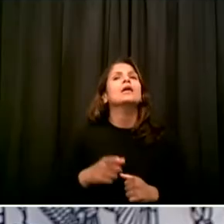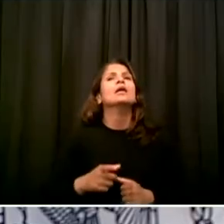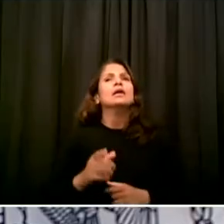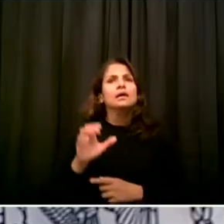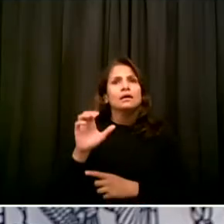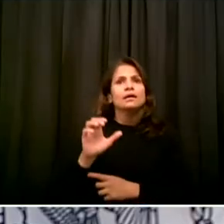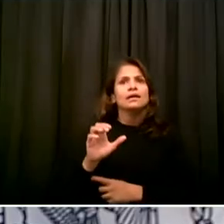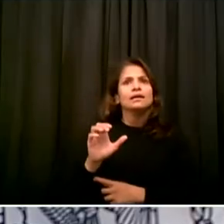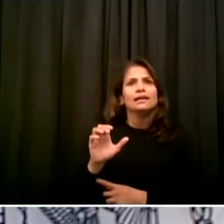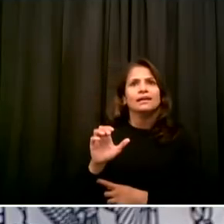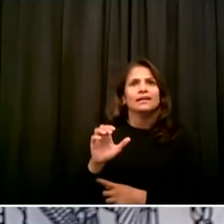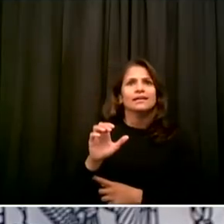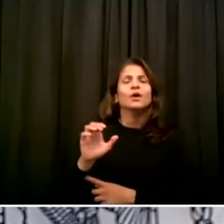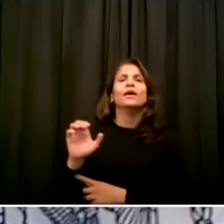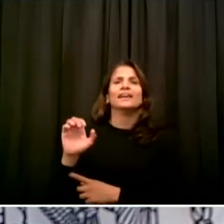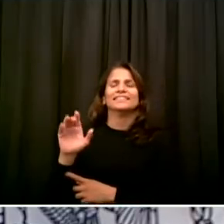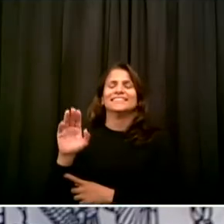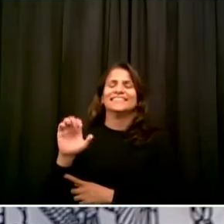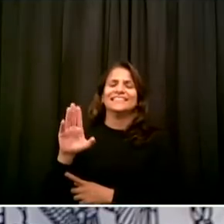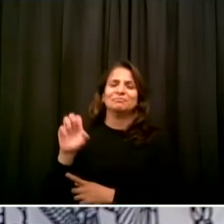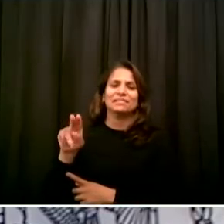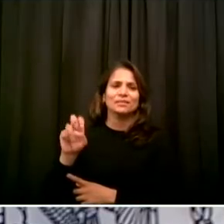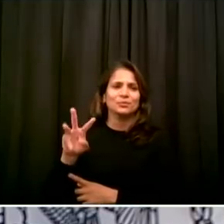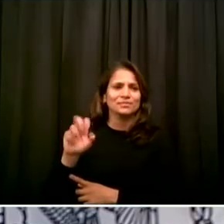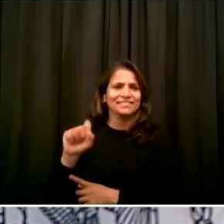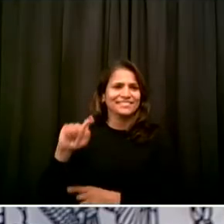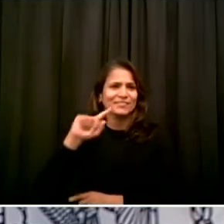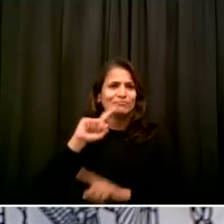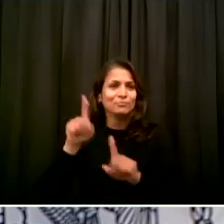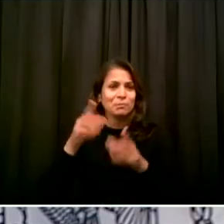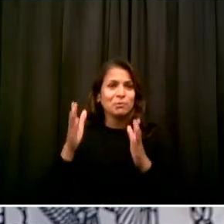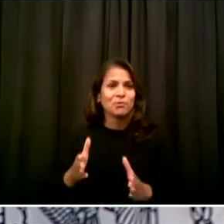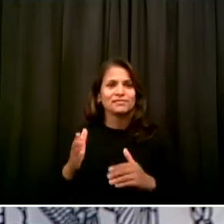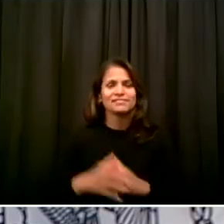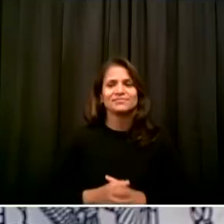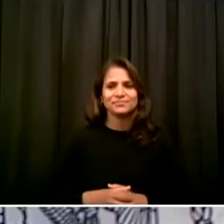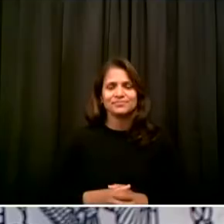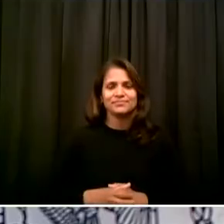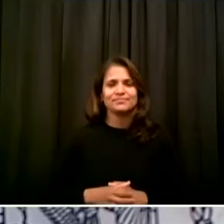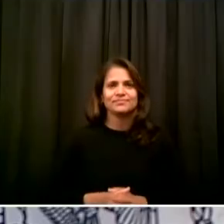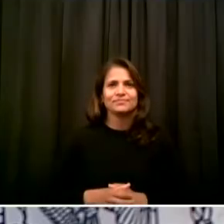GO ODMORNING.